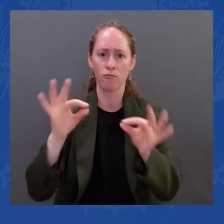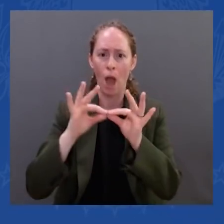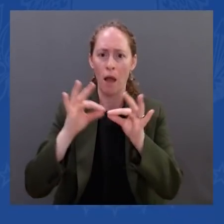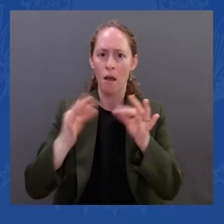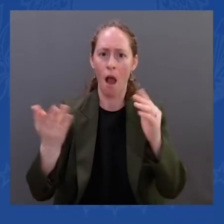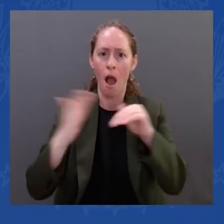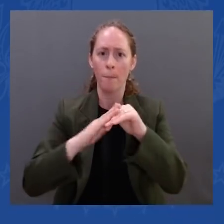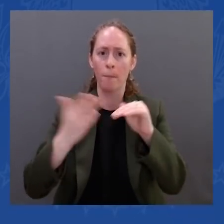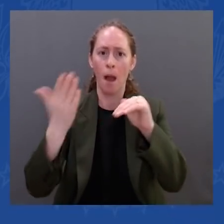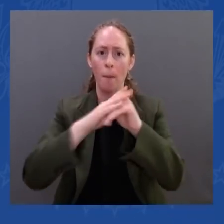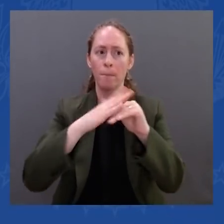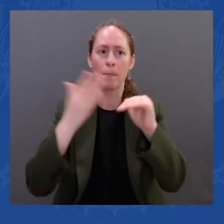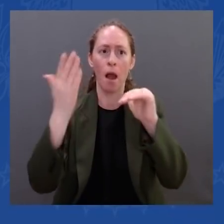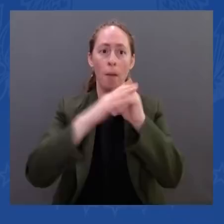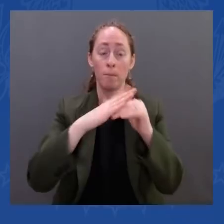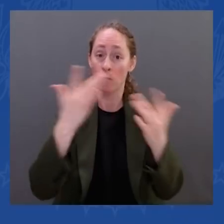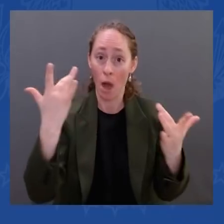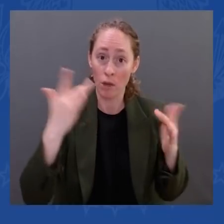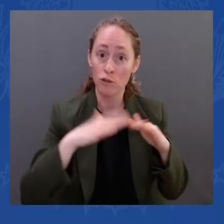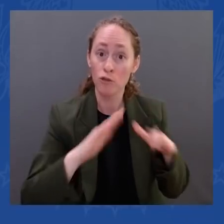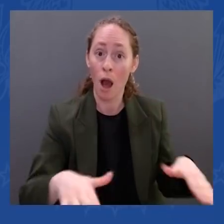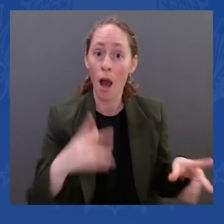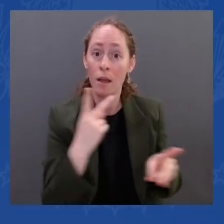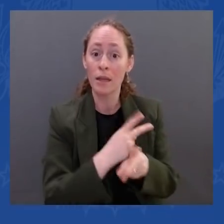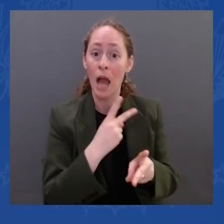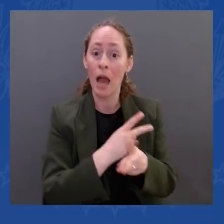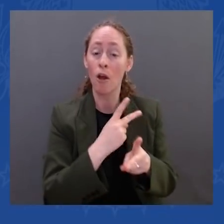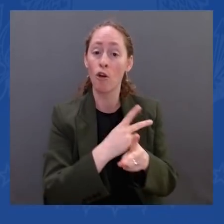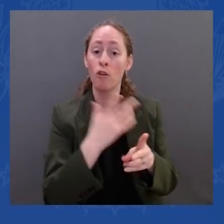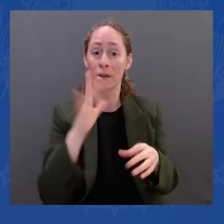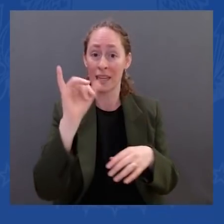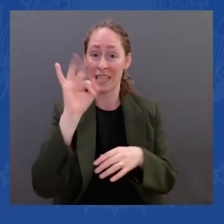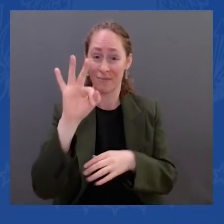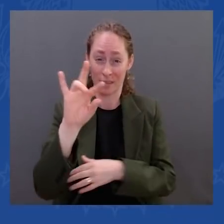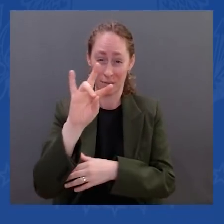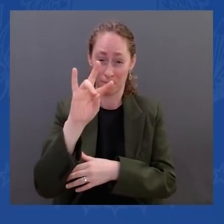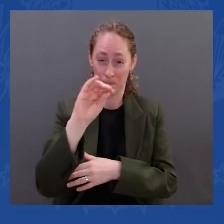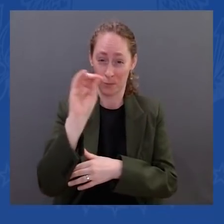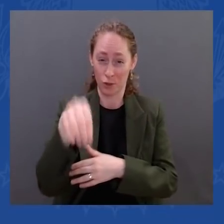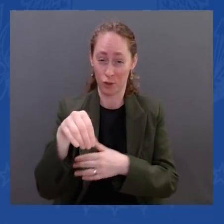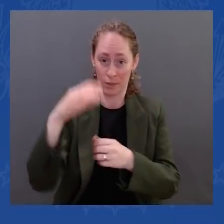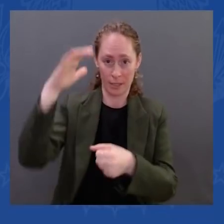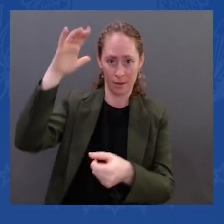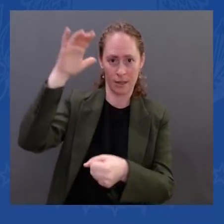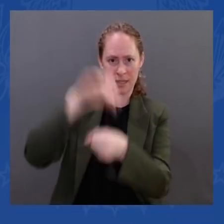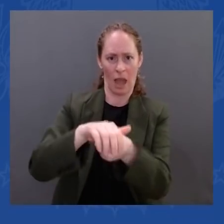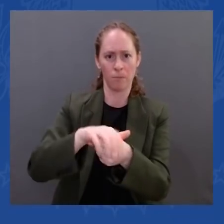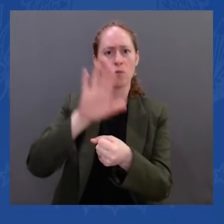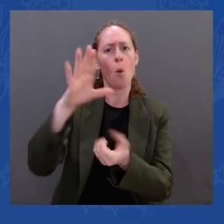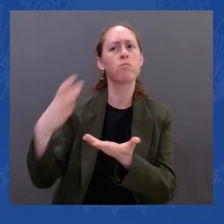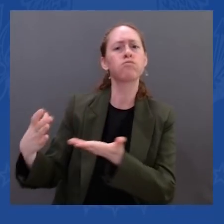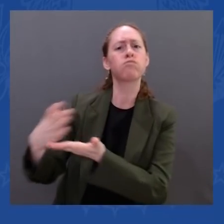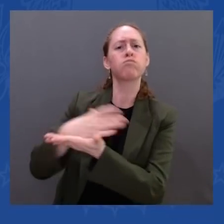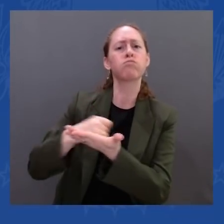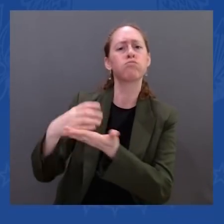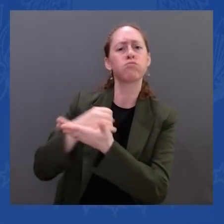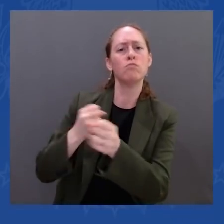7 percent of your income, if you're able to be in a position where we were able to provide for a tax cut for middle-class people